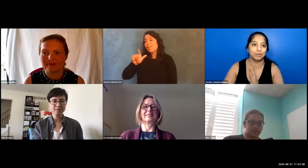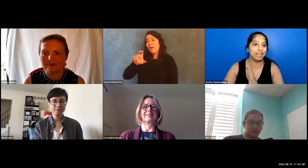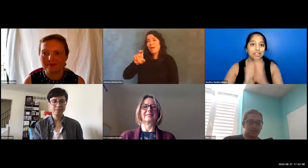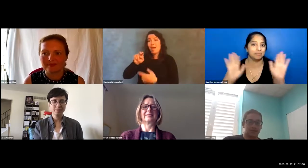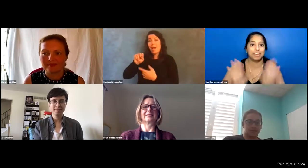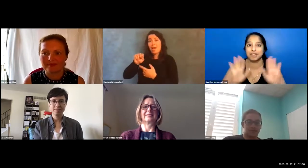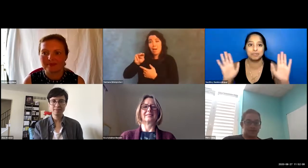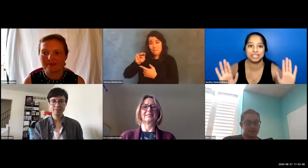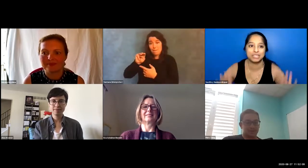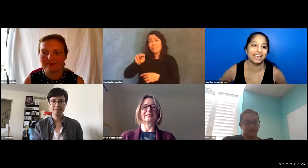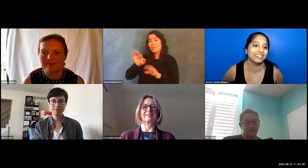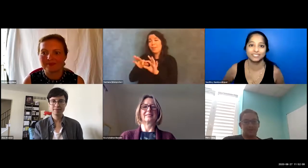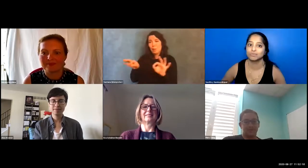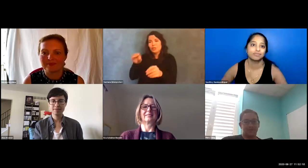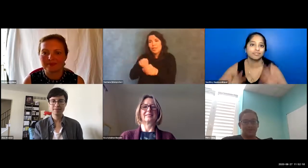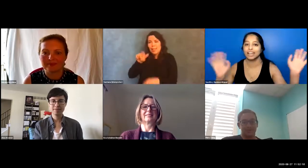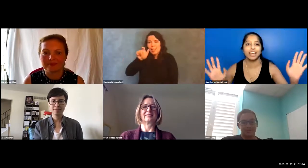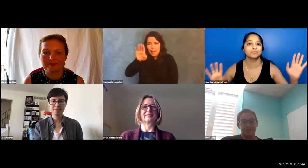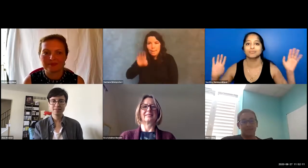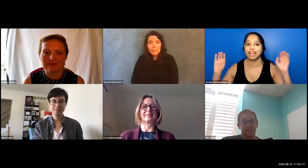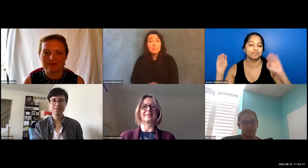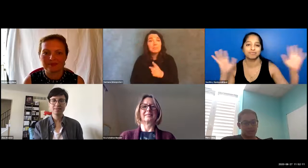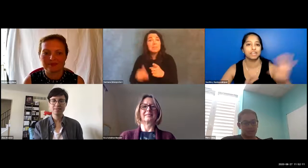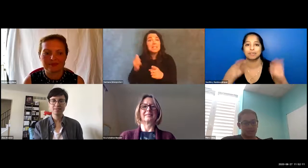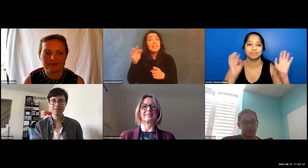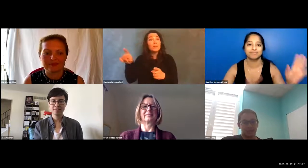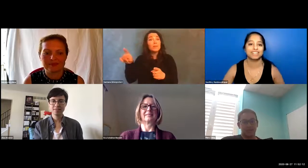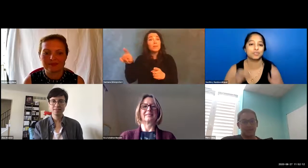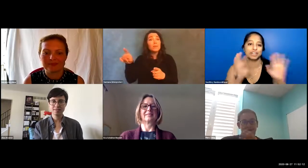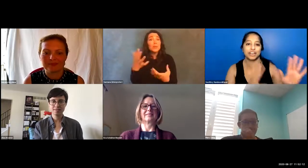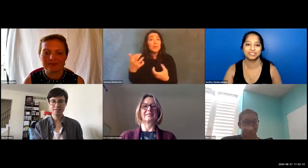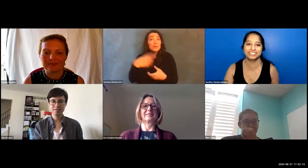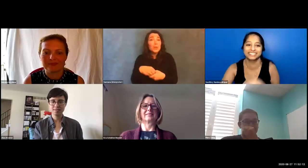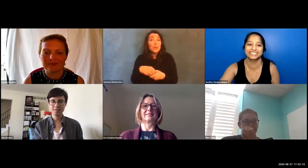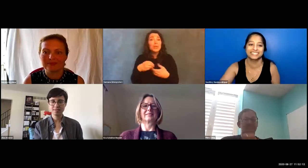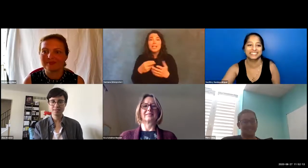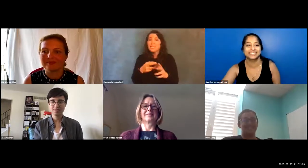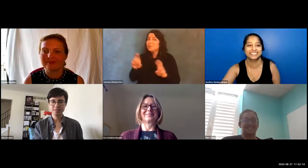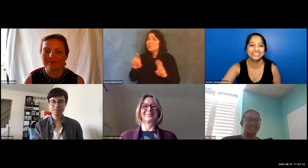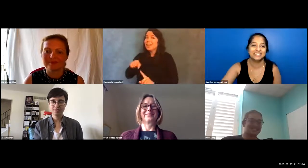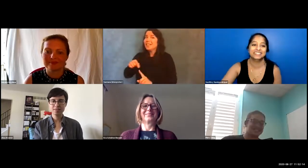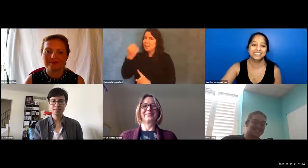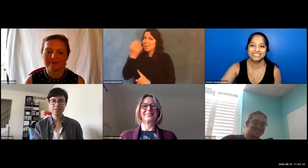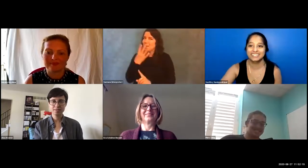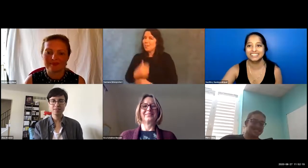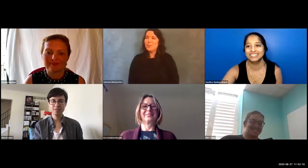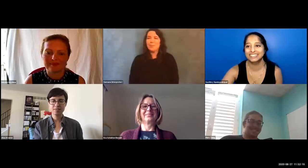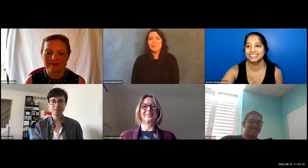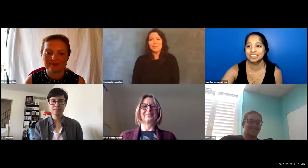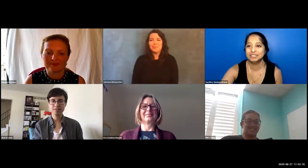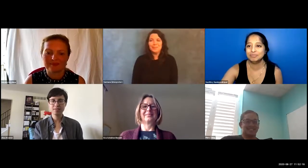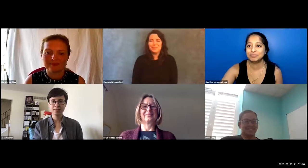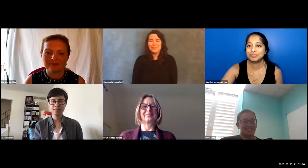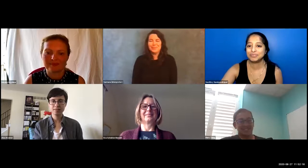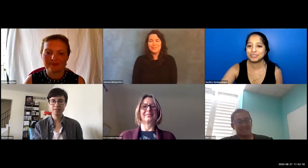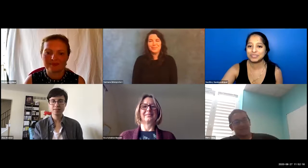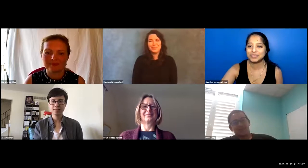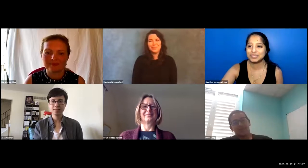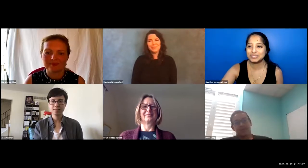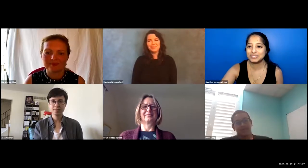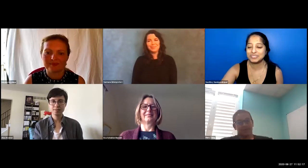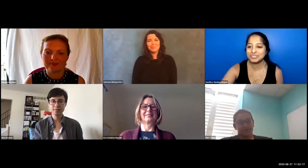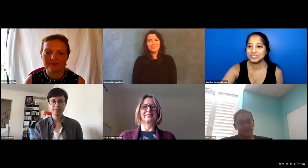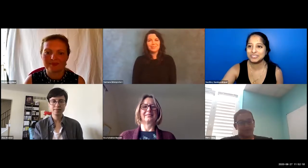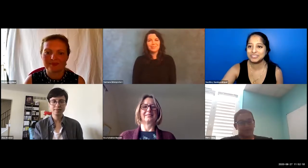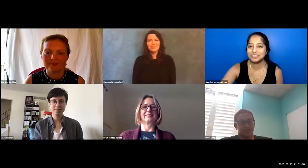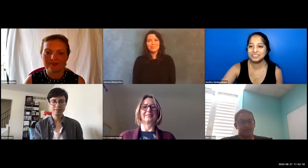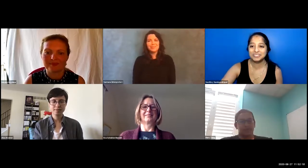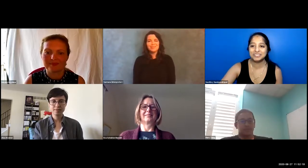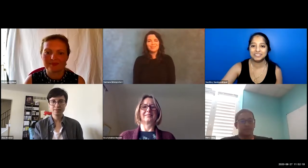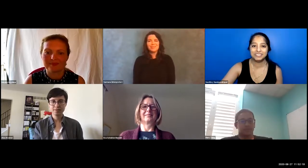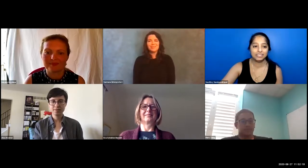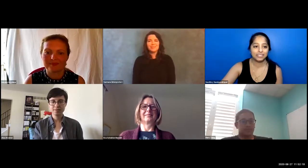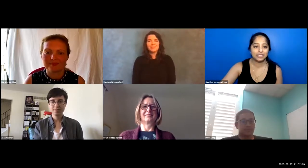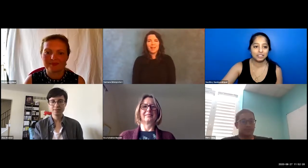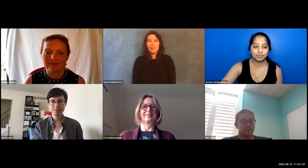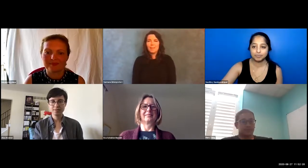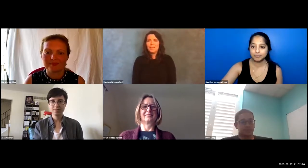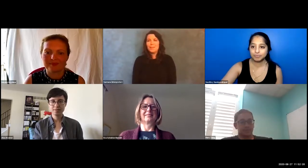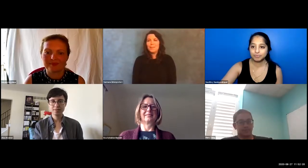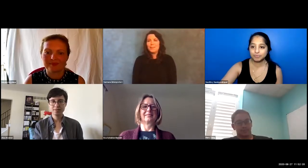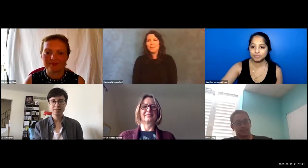So if anyone wants to do that, I have -- anyway it's ready to go.